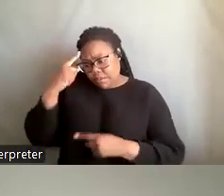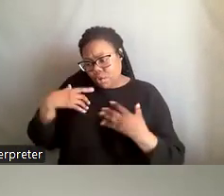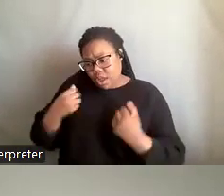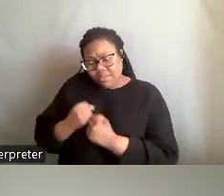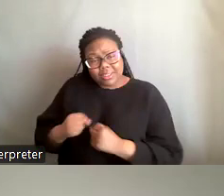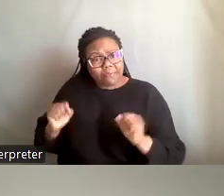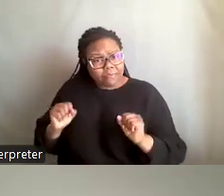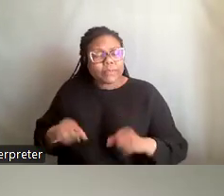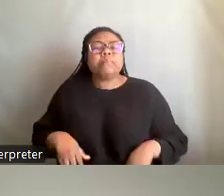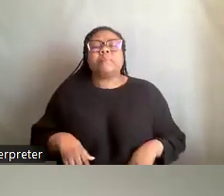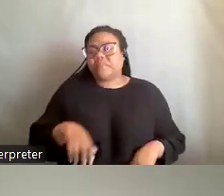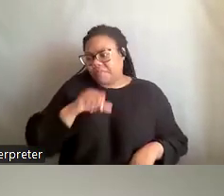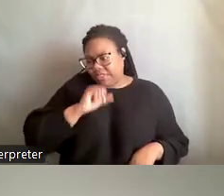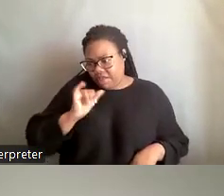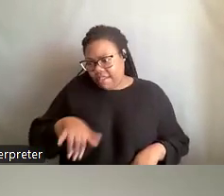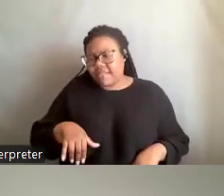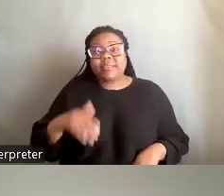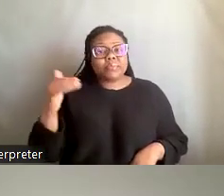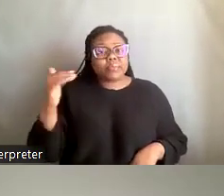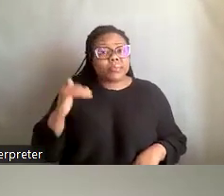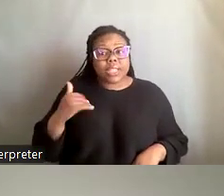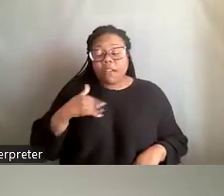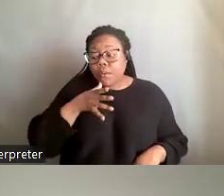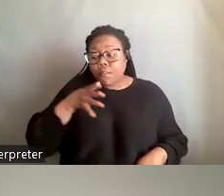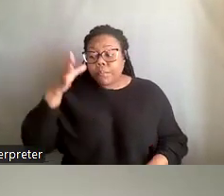keeping my mental health and spoon count safe. Love that.